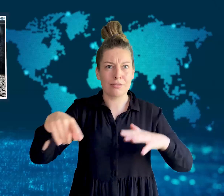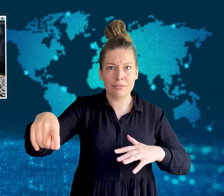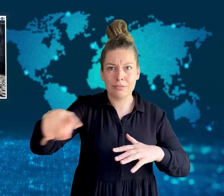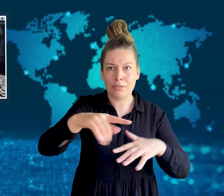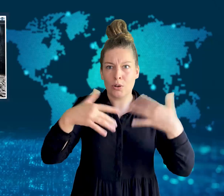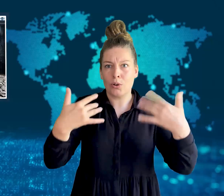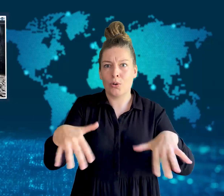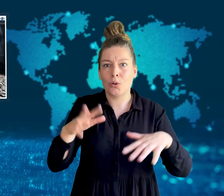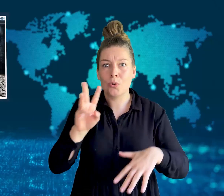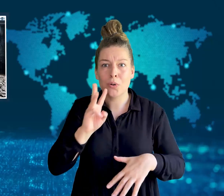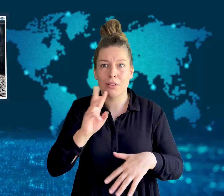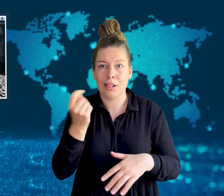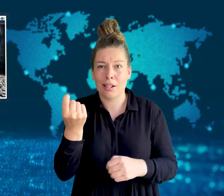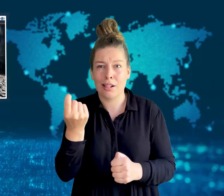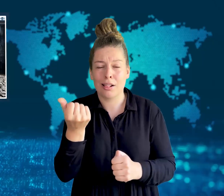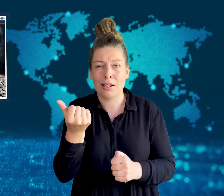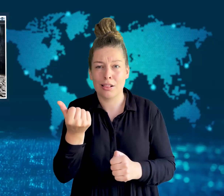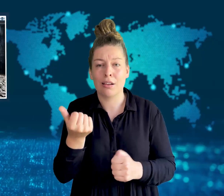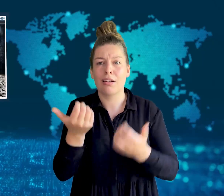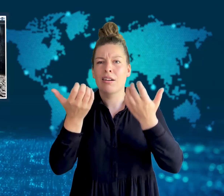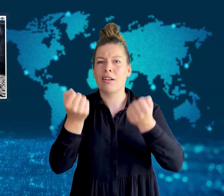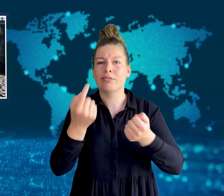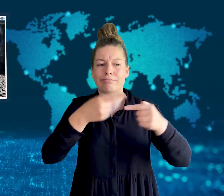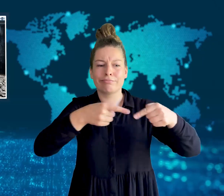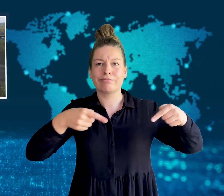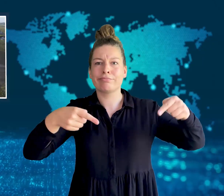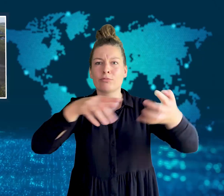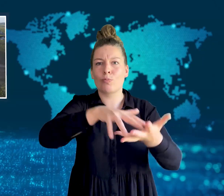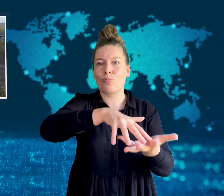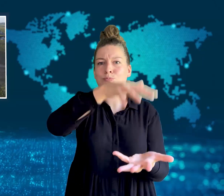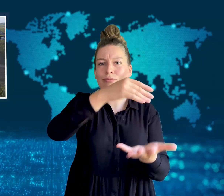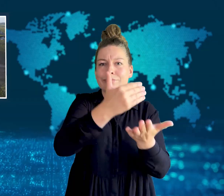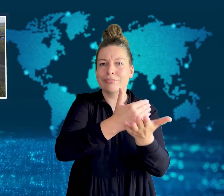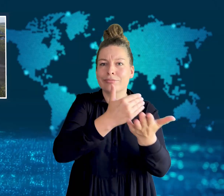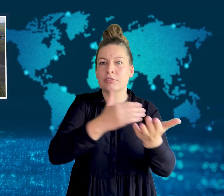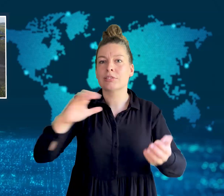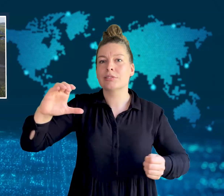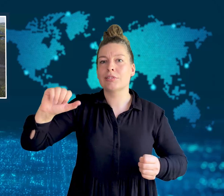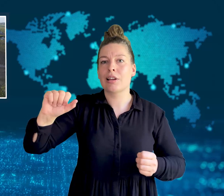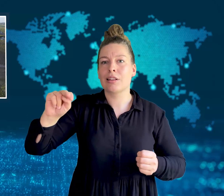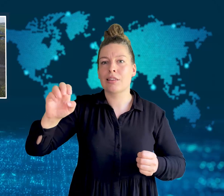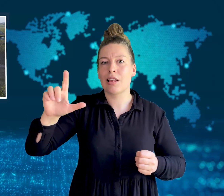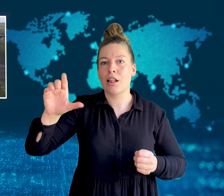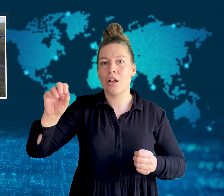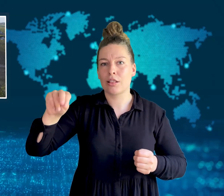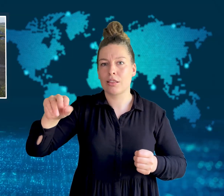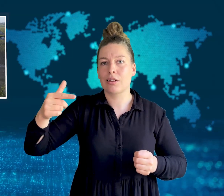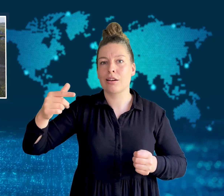The CanelÃ³n Grande Reservoir was previously a water reservoir that